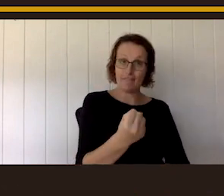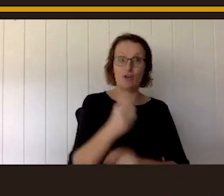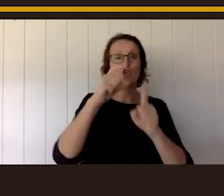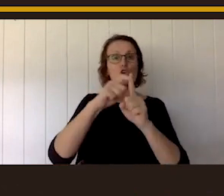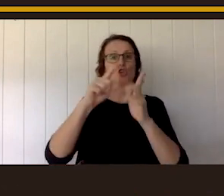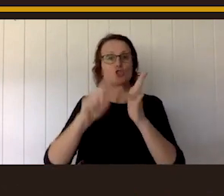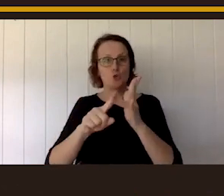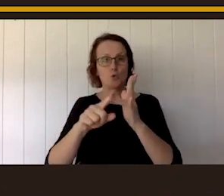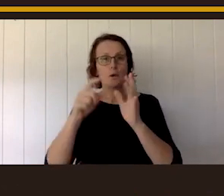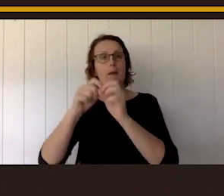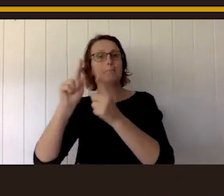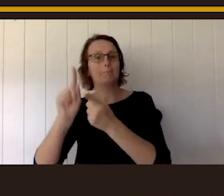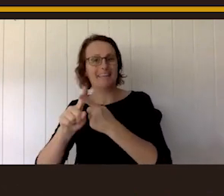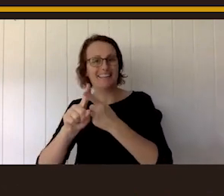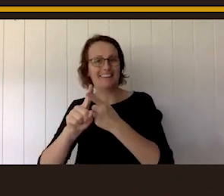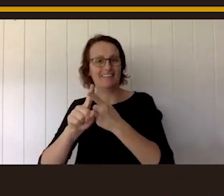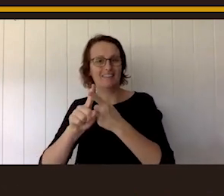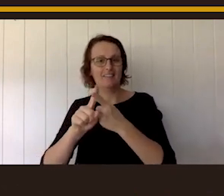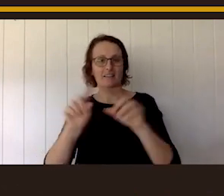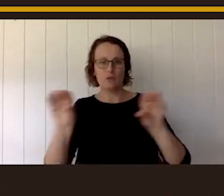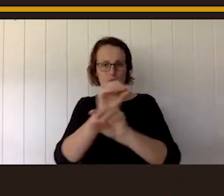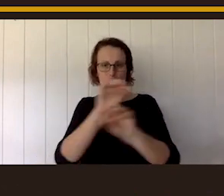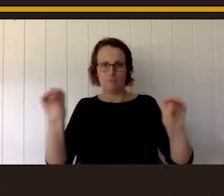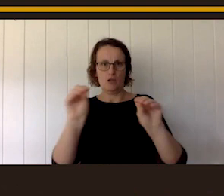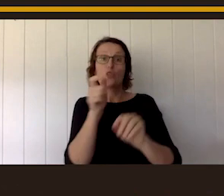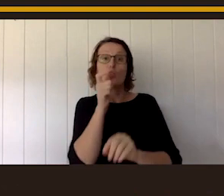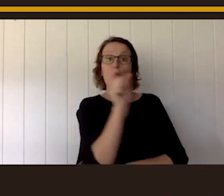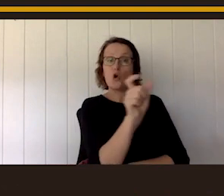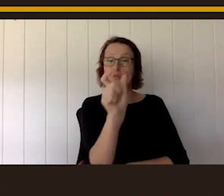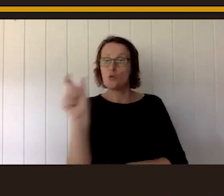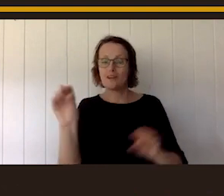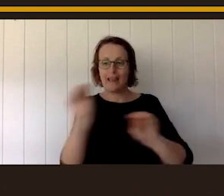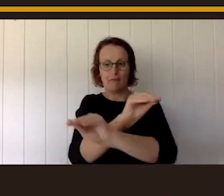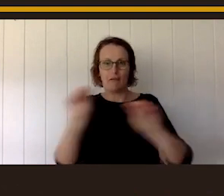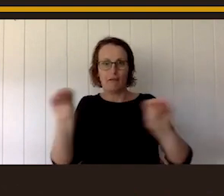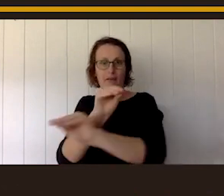"have-do-be?" The order of "have-do-be?" Is critically